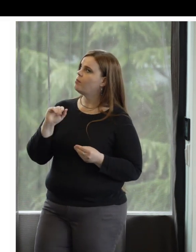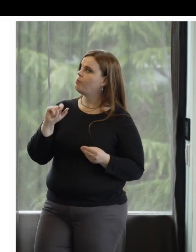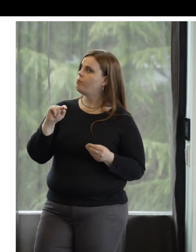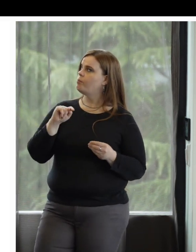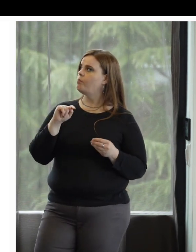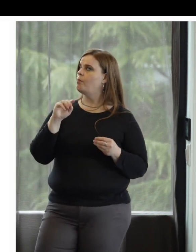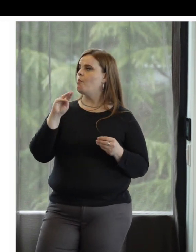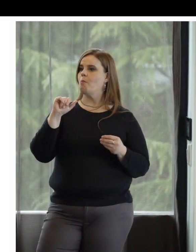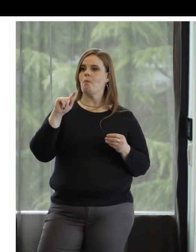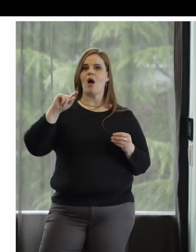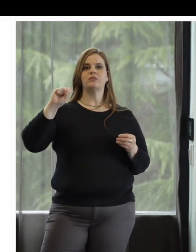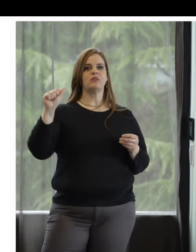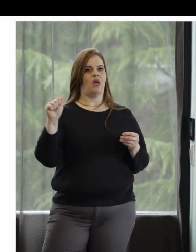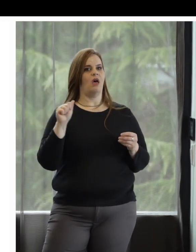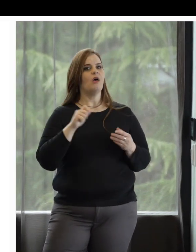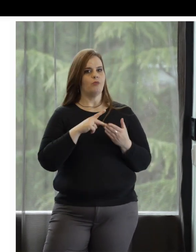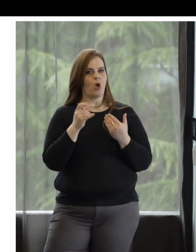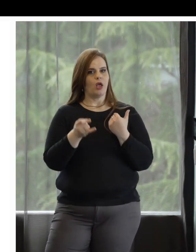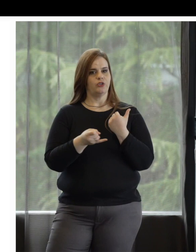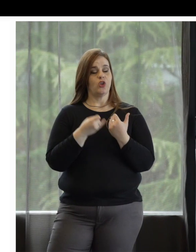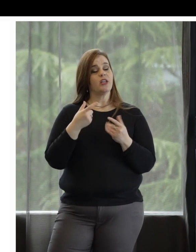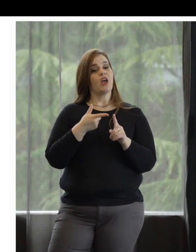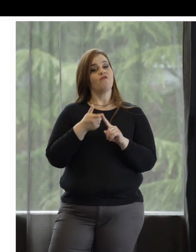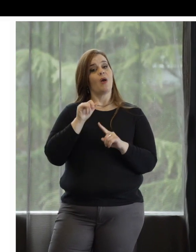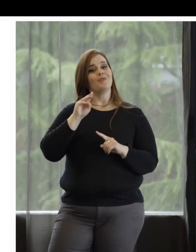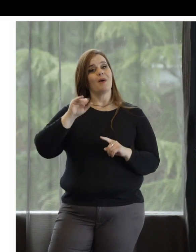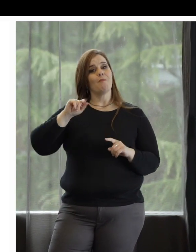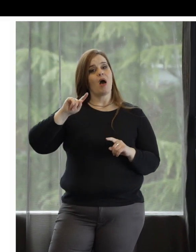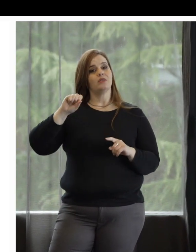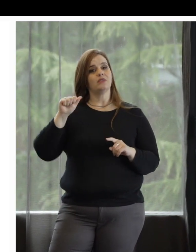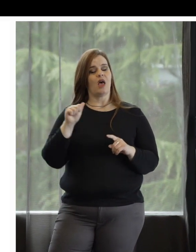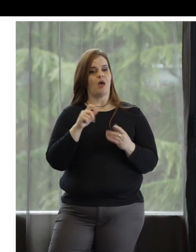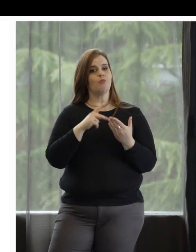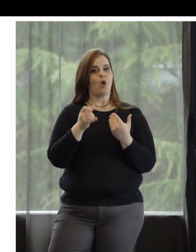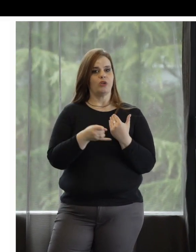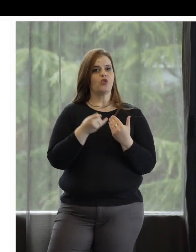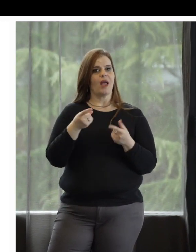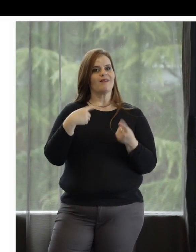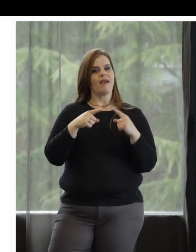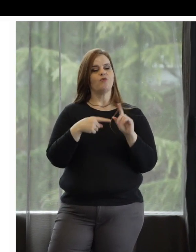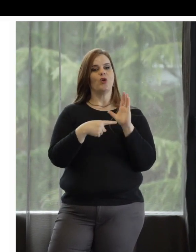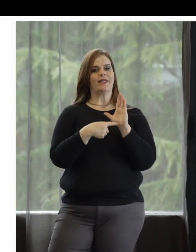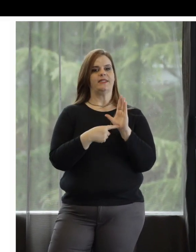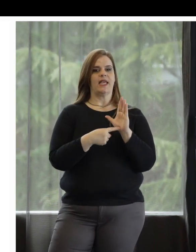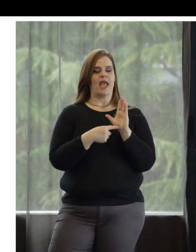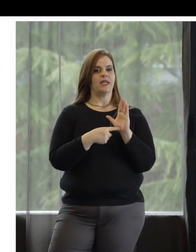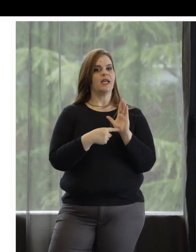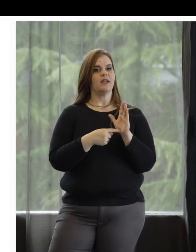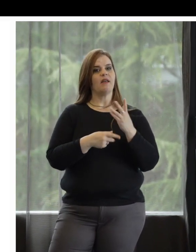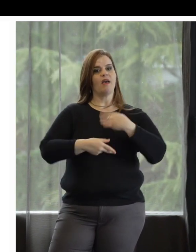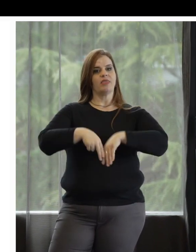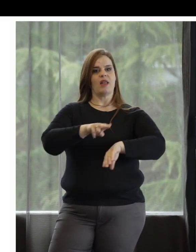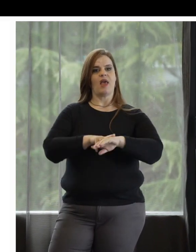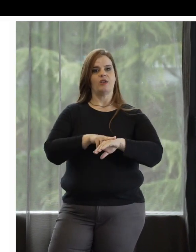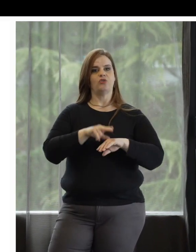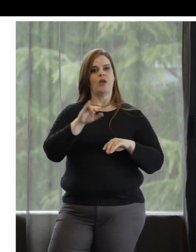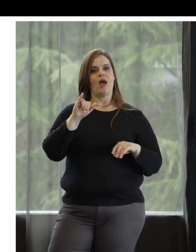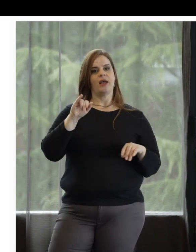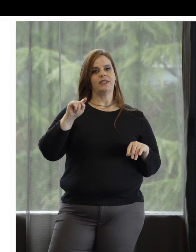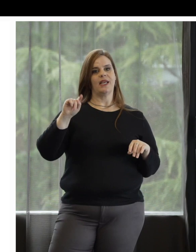project came the recommendation for a updating the national I T S architecture which is call